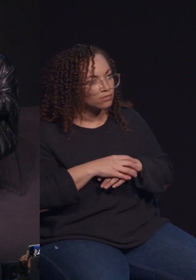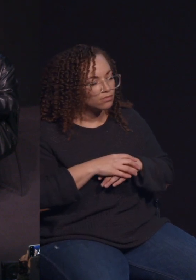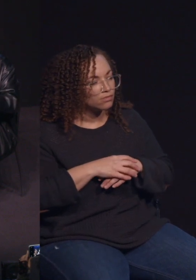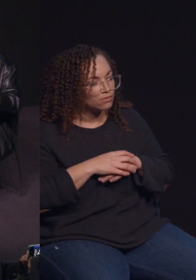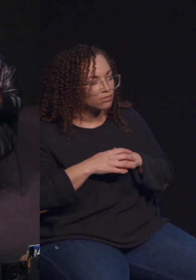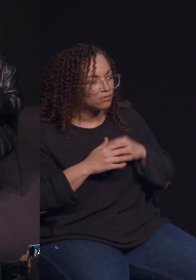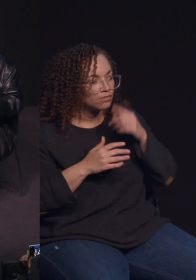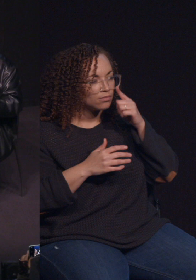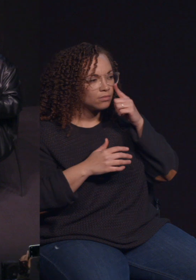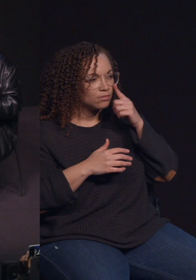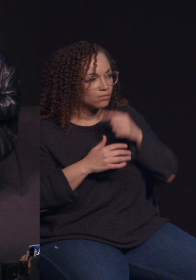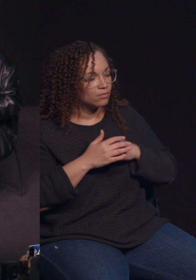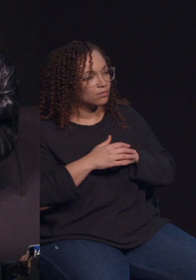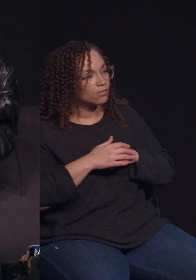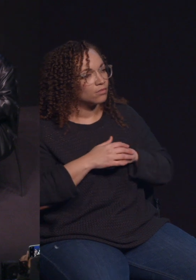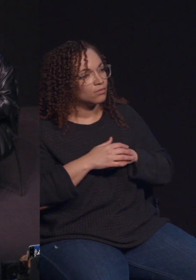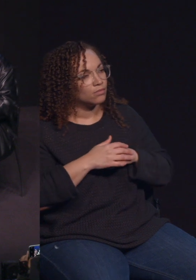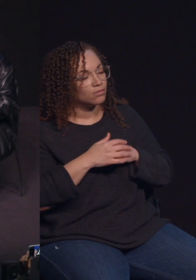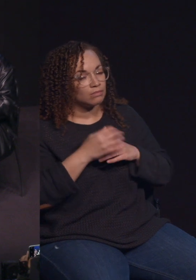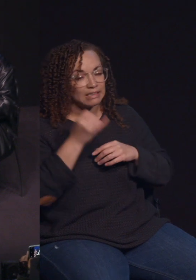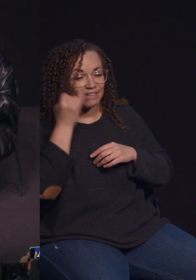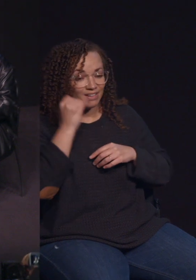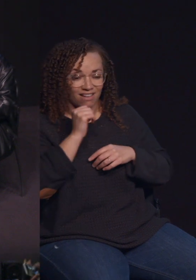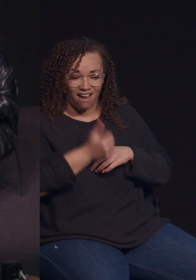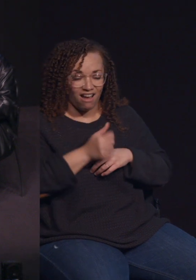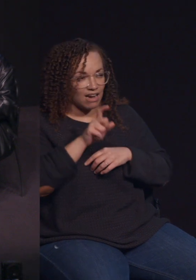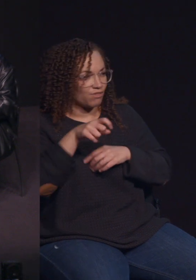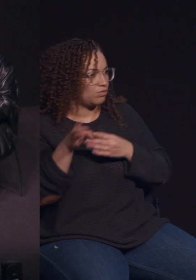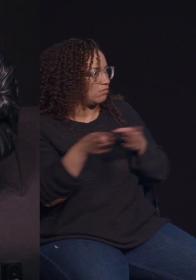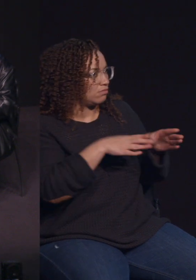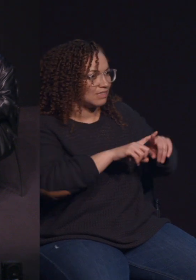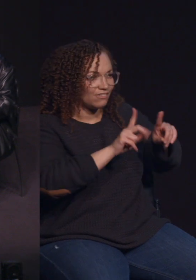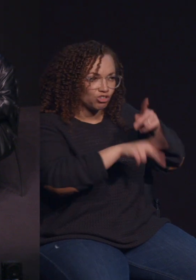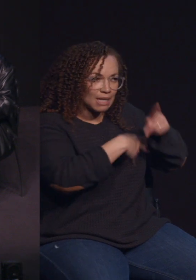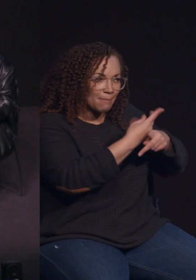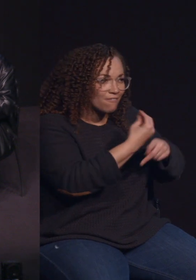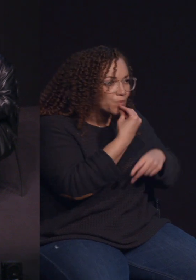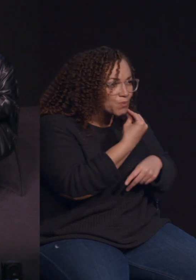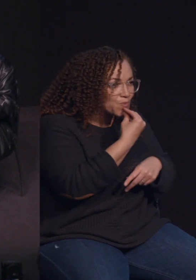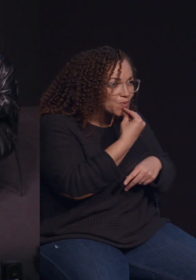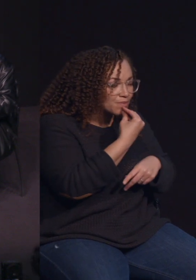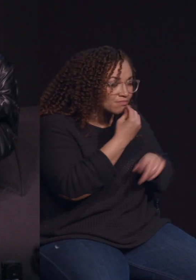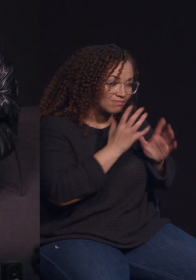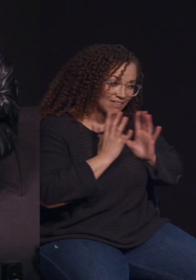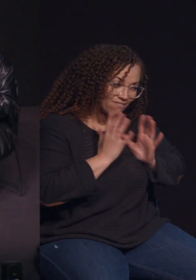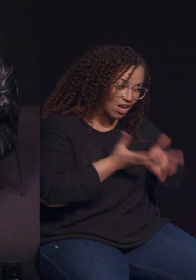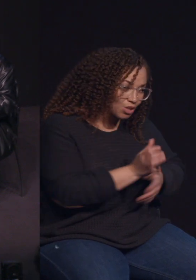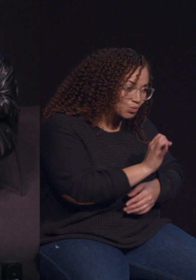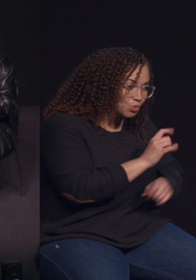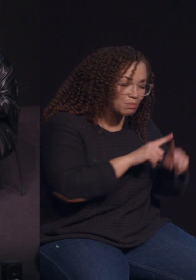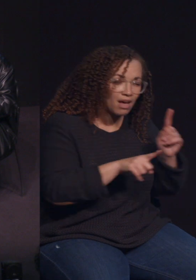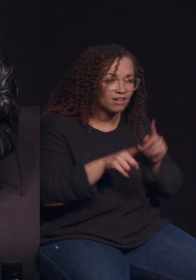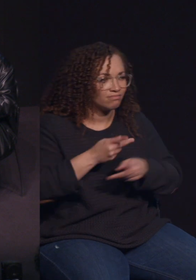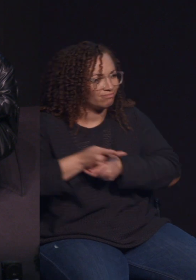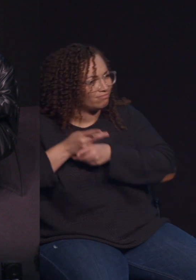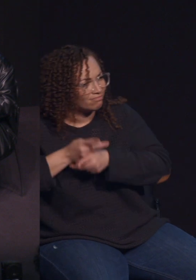So that's okay too but I think that we need to be careful. I got informed and I realize too is that to me